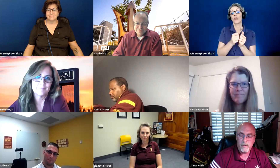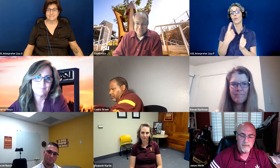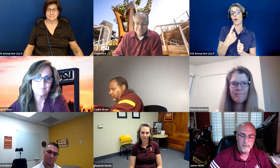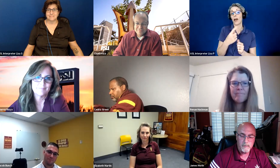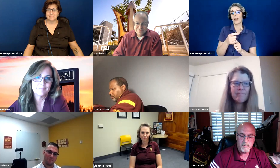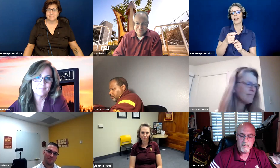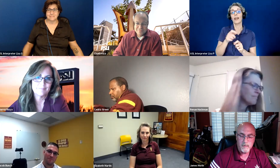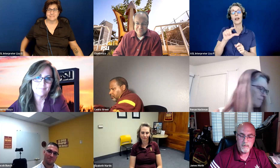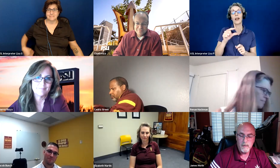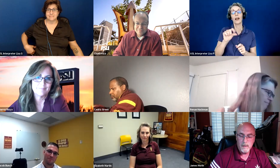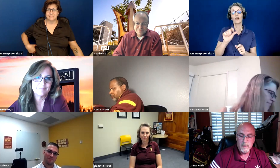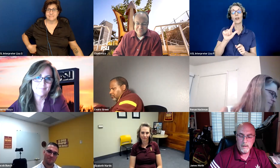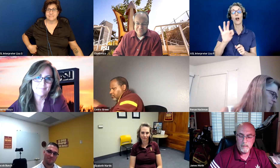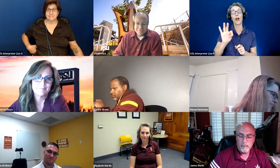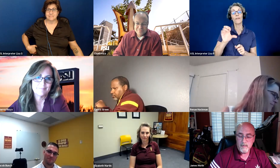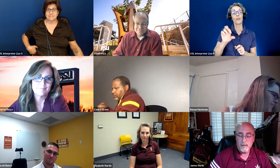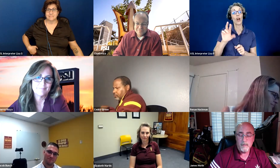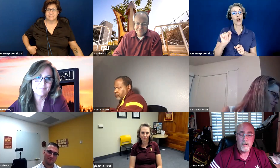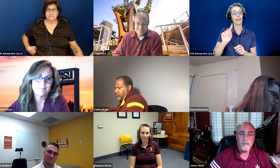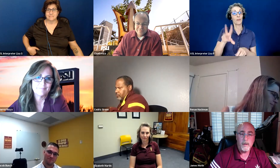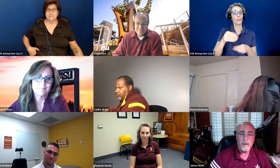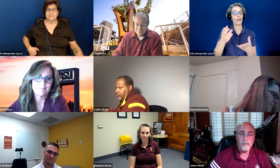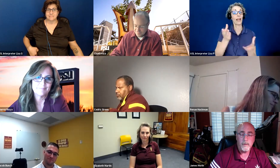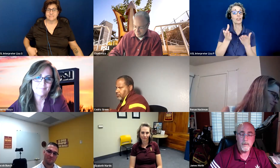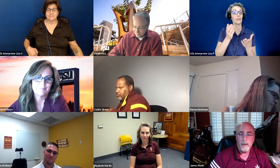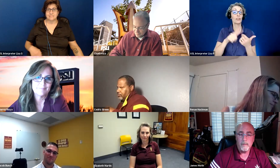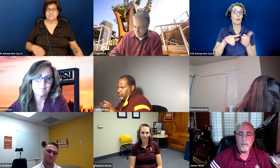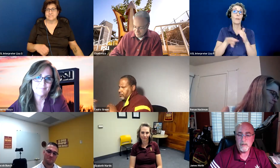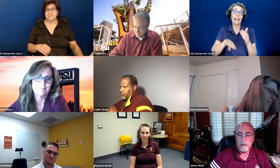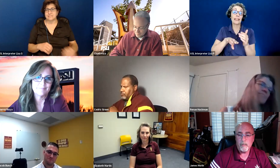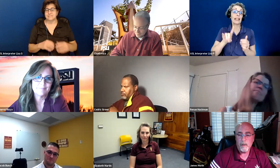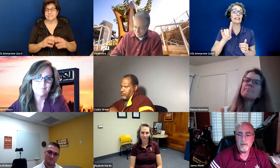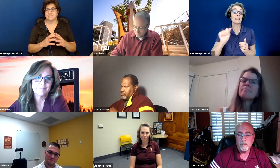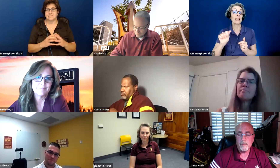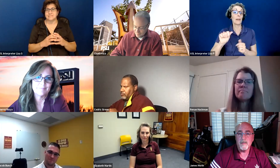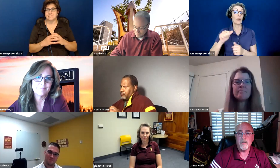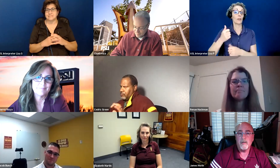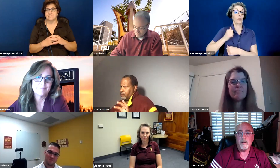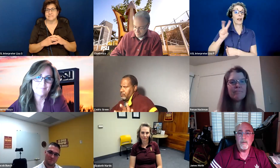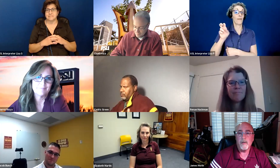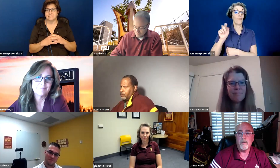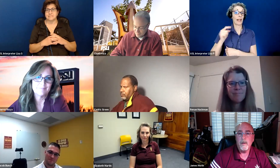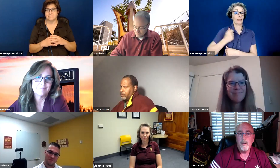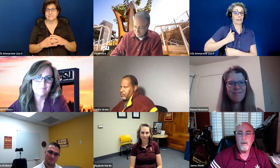providing services to basically disabled veterans. And then we had a wheelchair repair shop assisting those veterans.